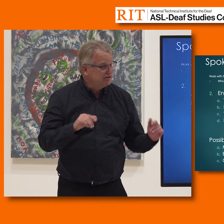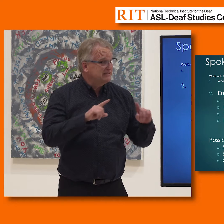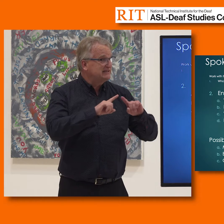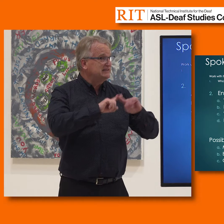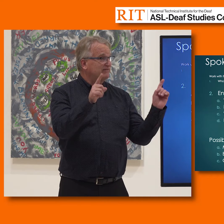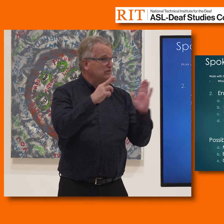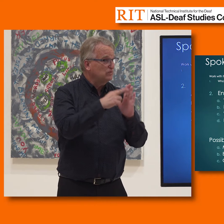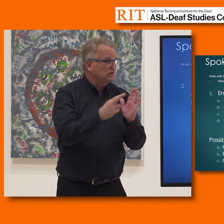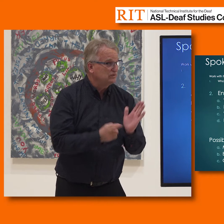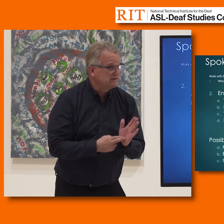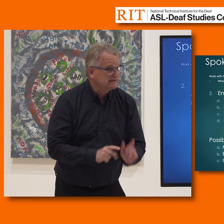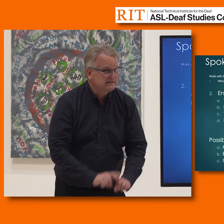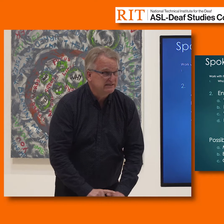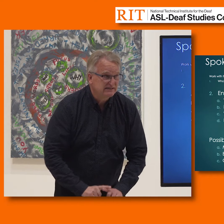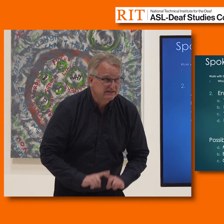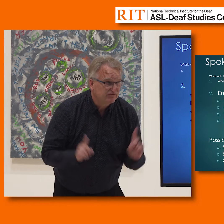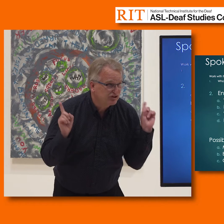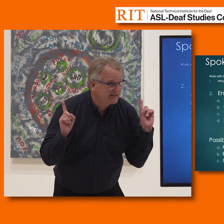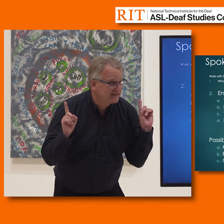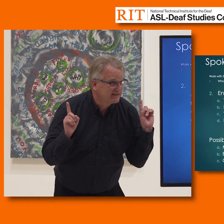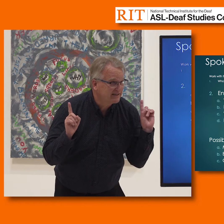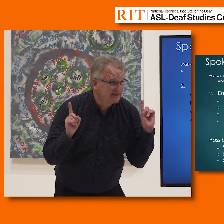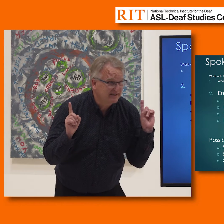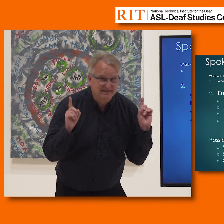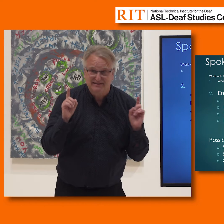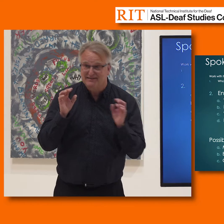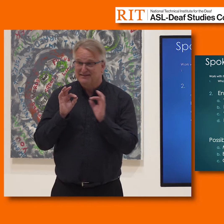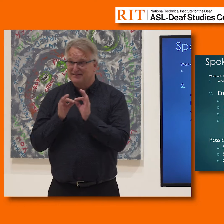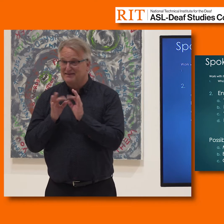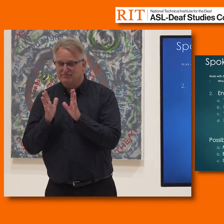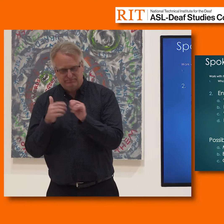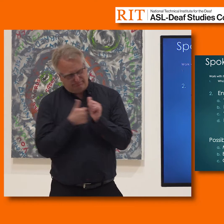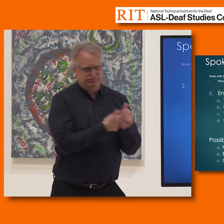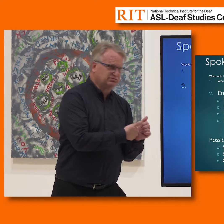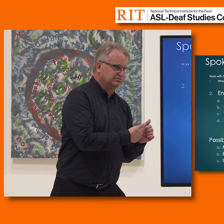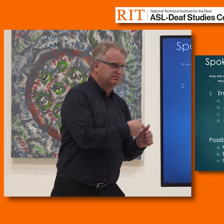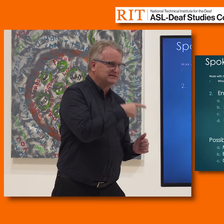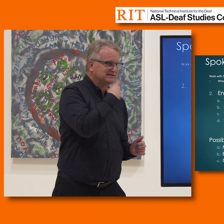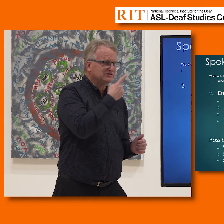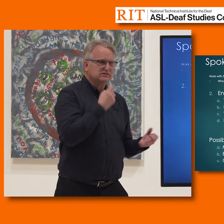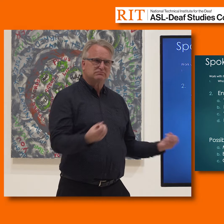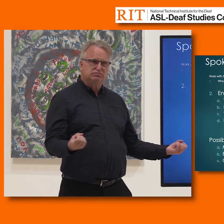no really effective feedback. They are very different discourse styles.